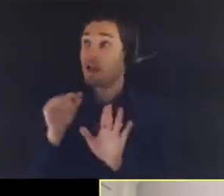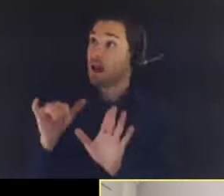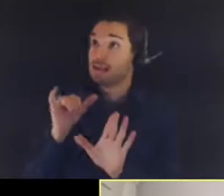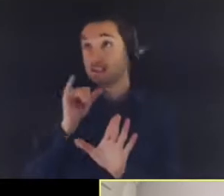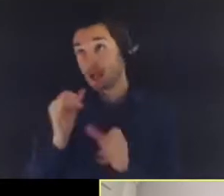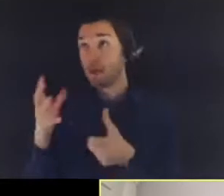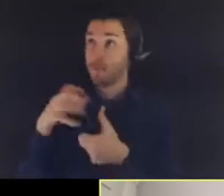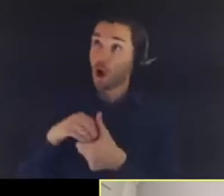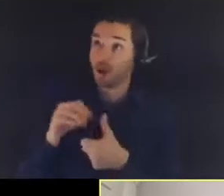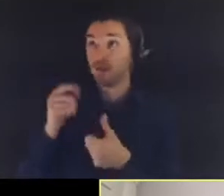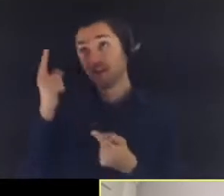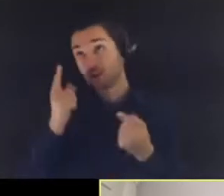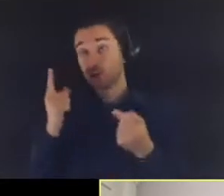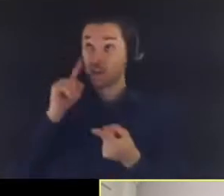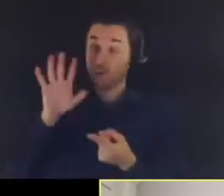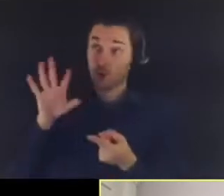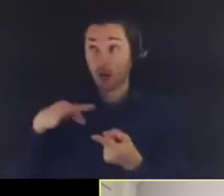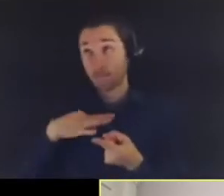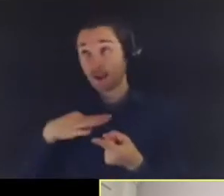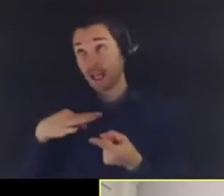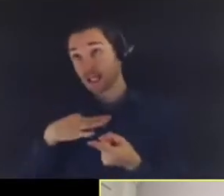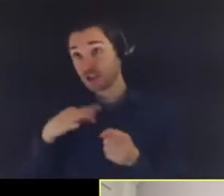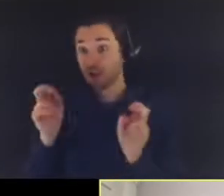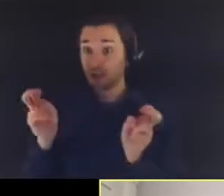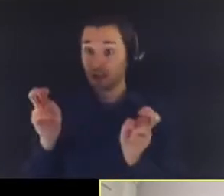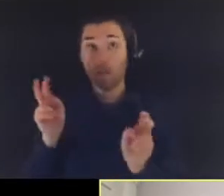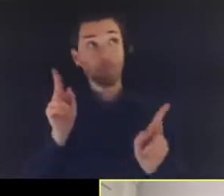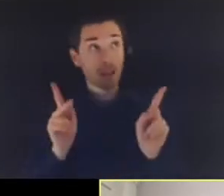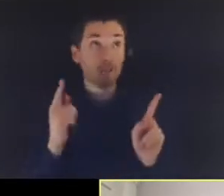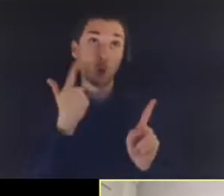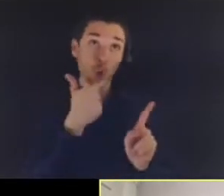who are deciding whether you are going to be hired or not is not going to see the response